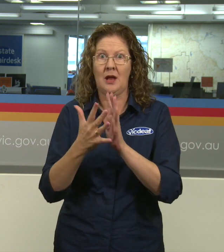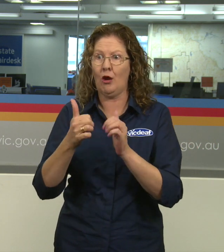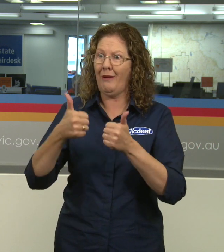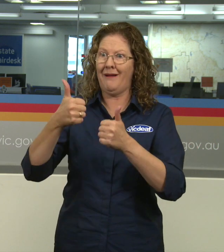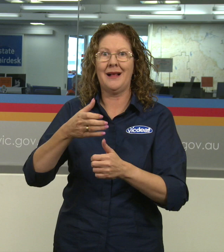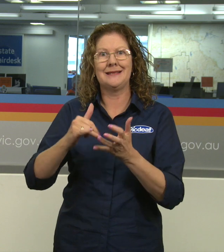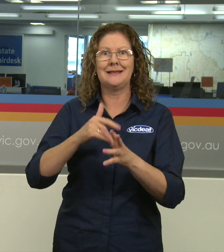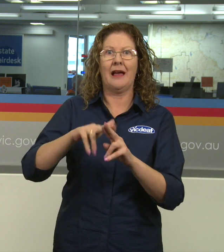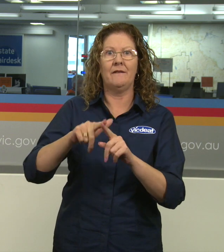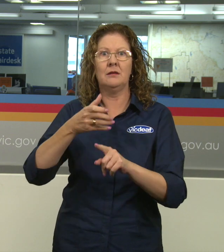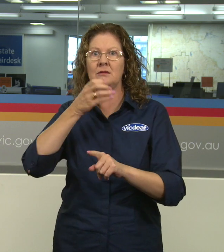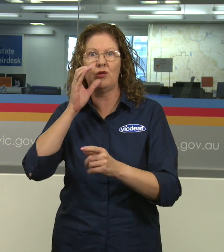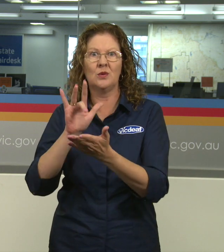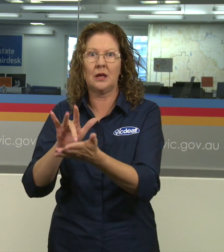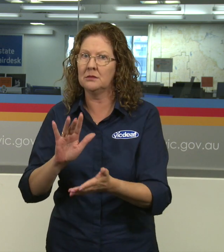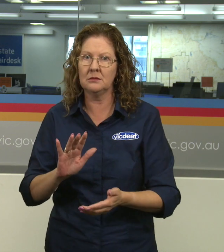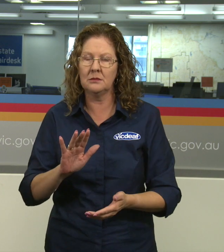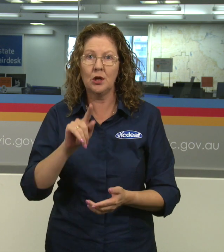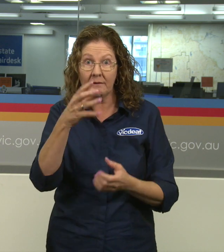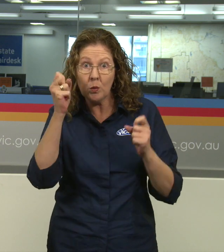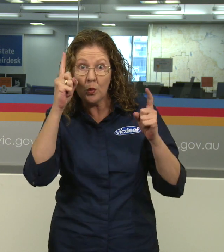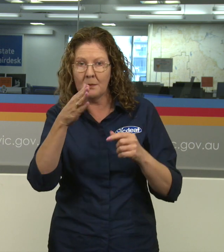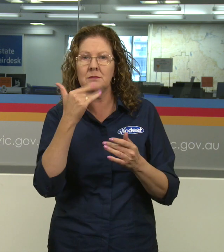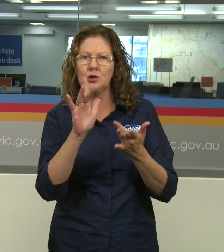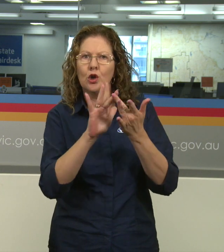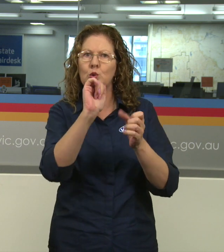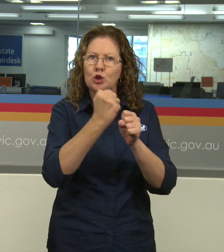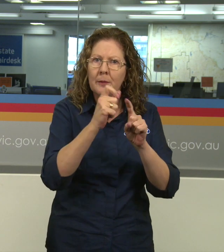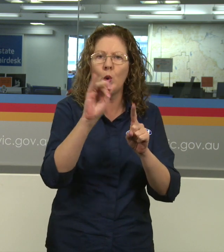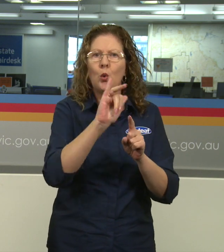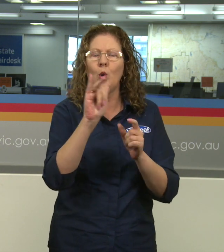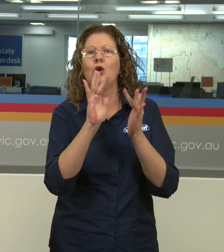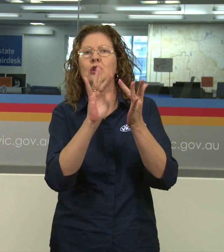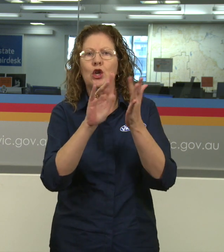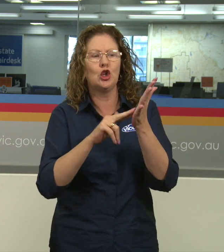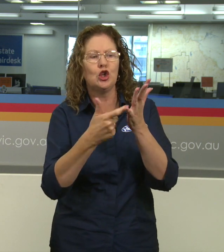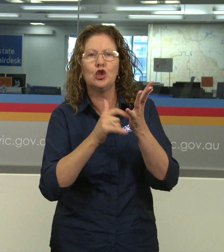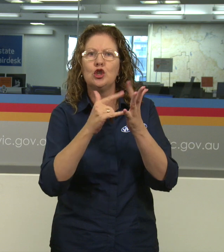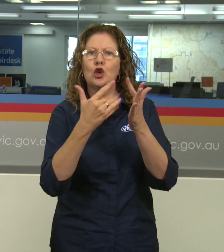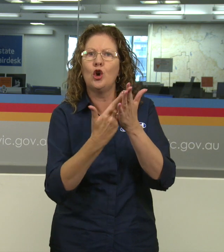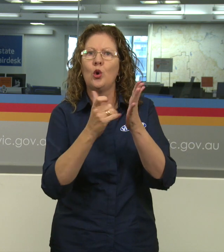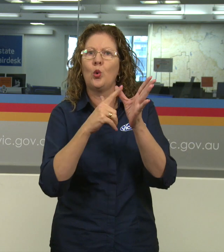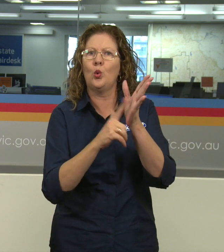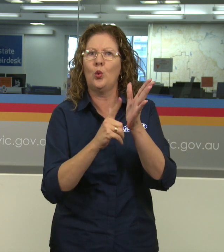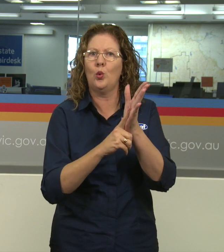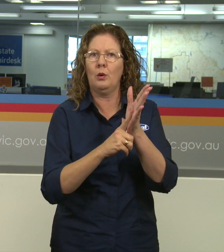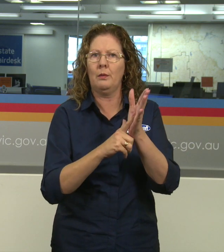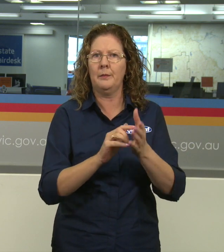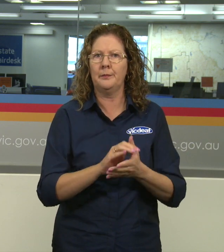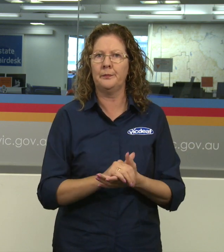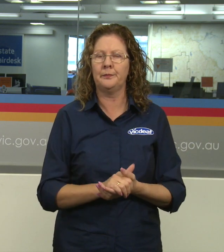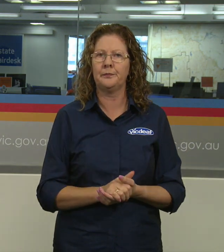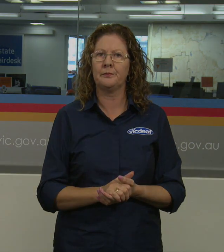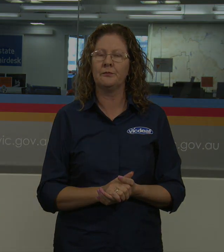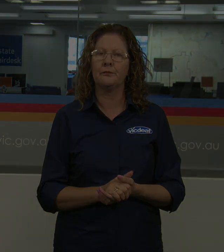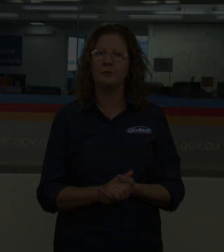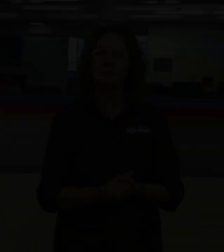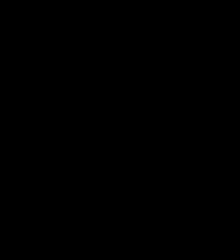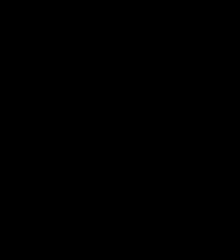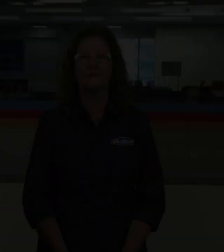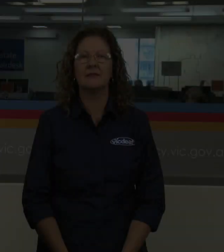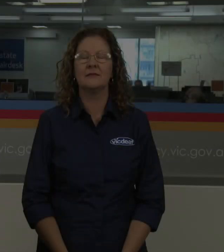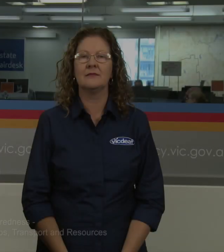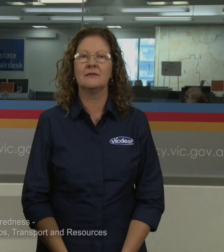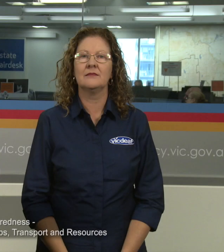If you are concerned see your local GP or contact Nurse-On-Call.